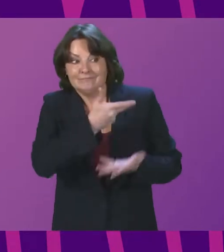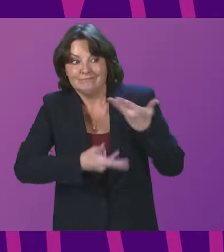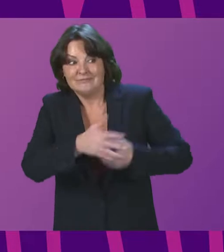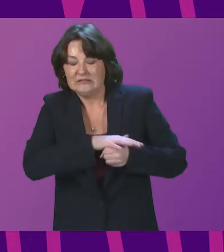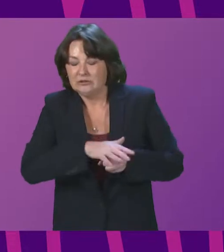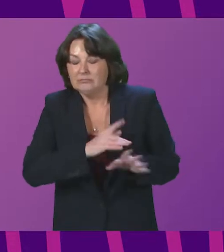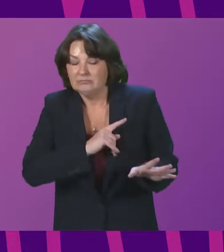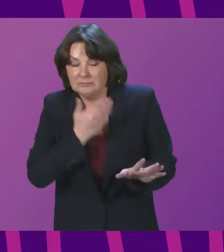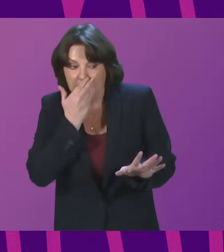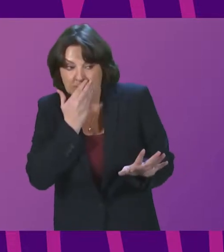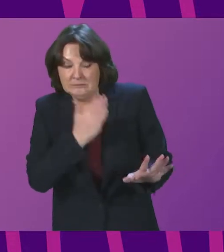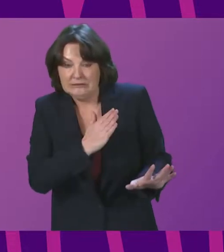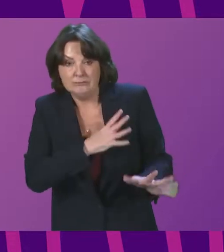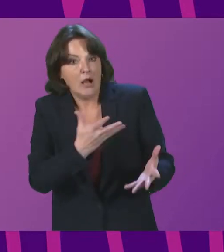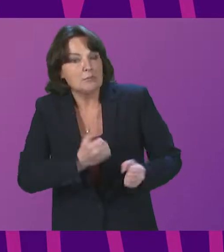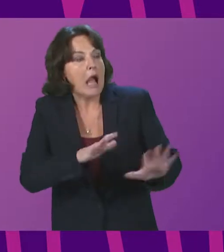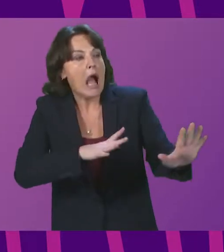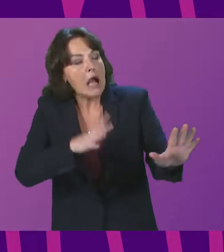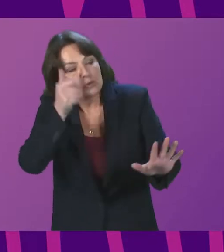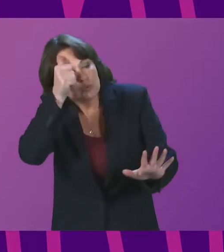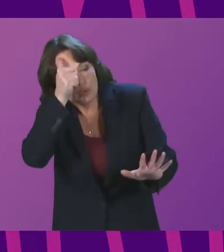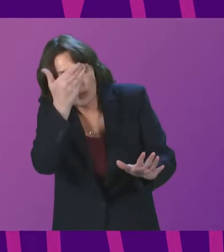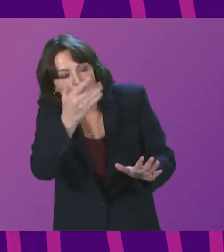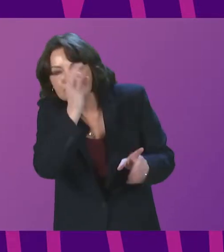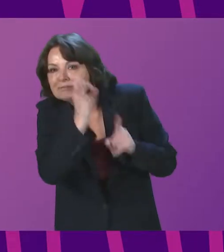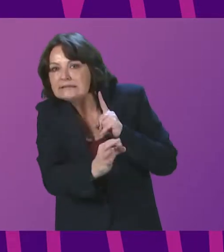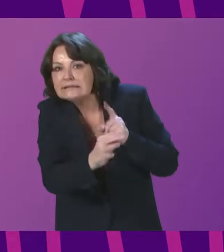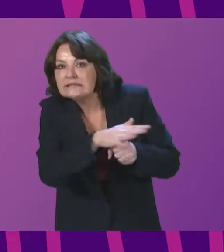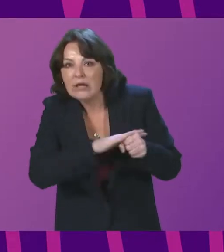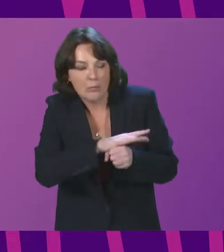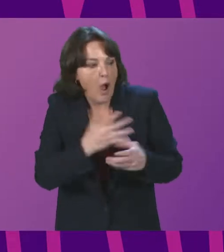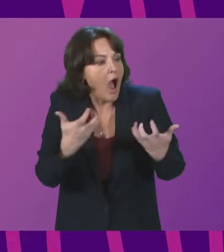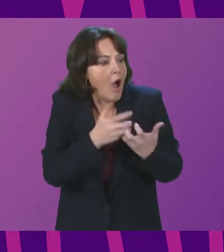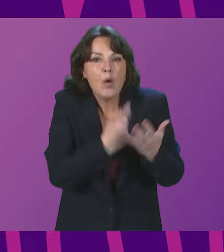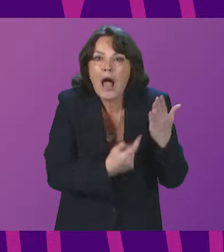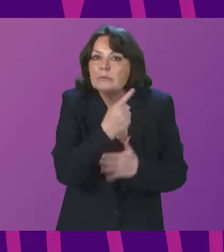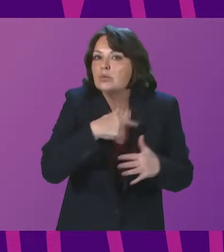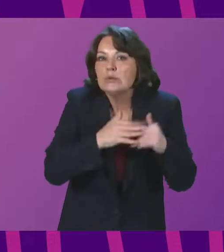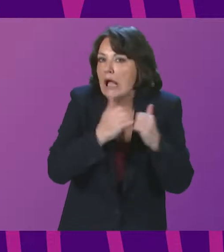I am not aware of the particular circumstances that led to it at the weekend, but I will